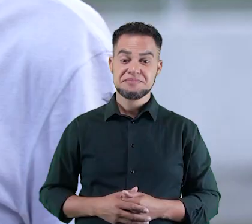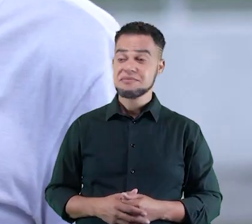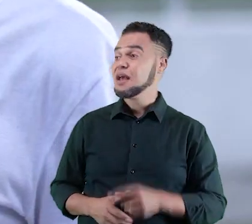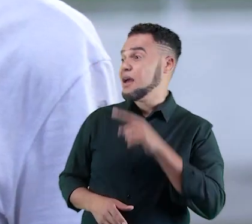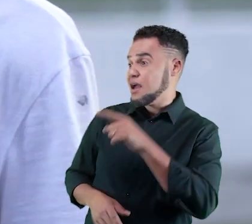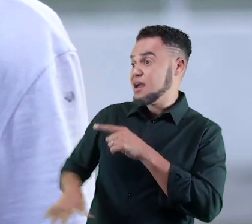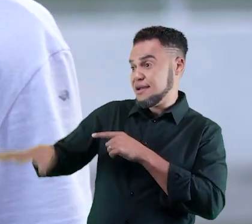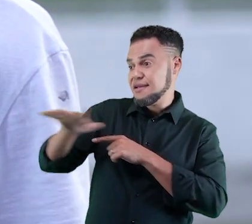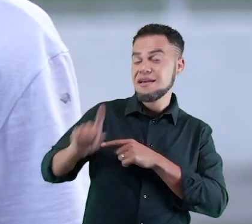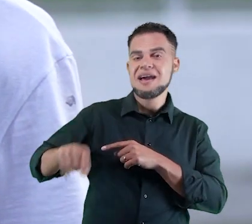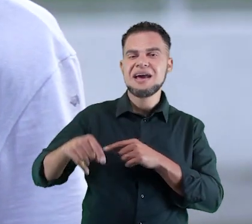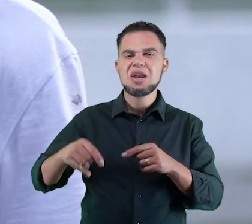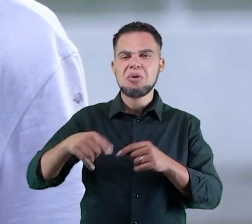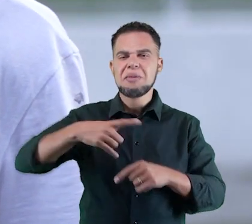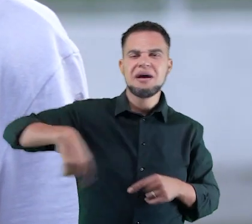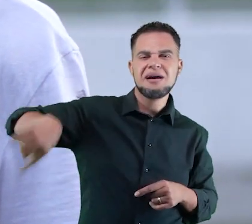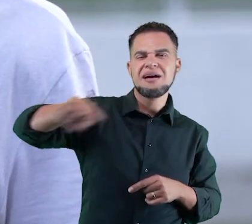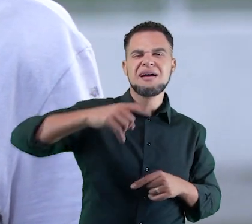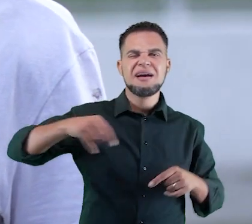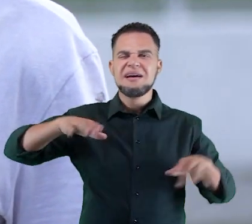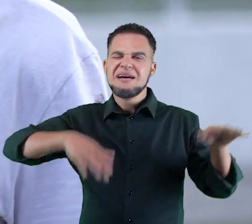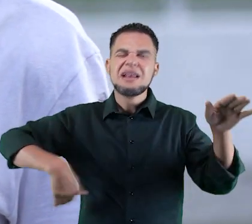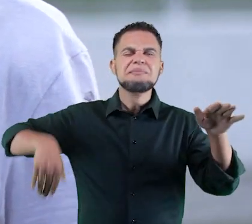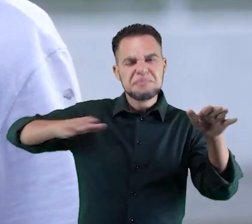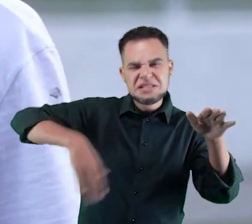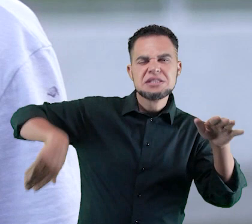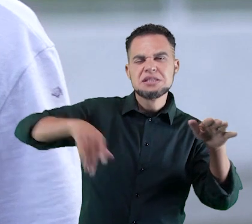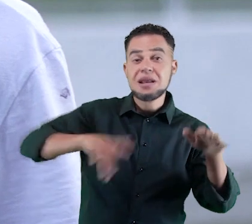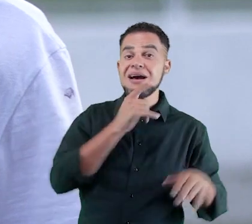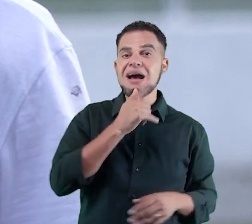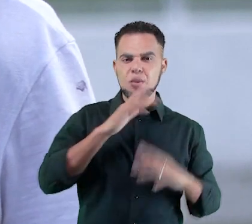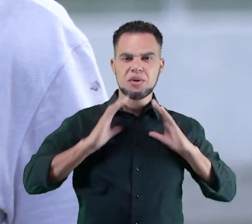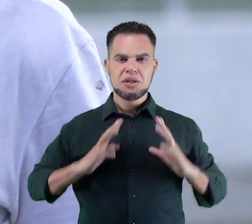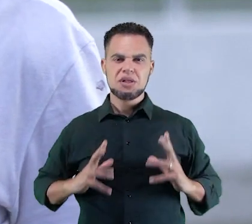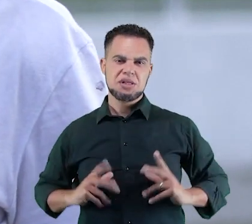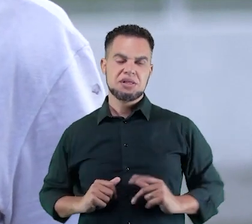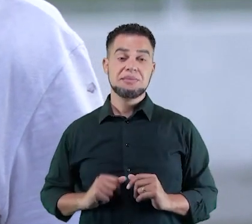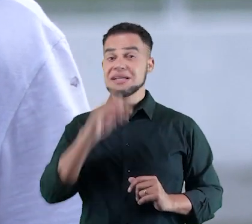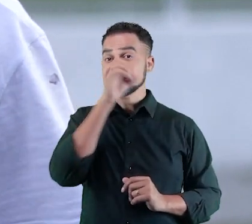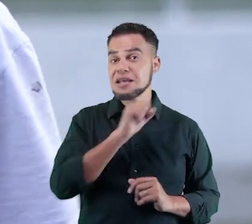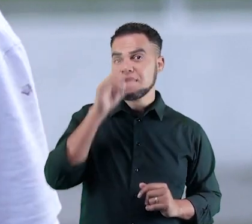There was a lagoon here... not a lagoon, it was a pool, with...clean water.